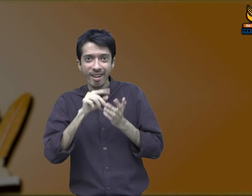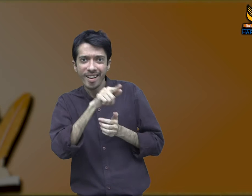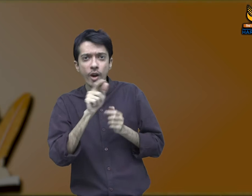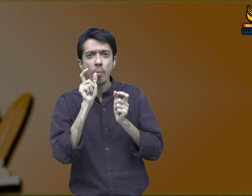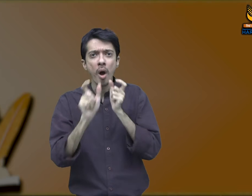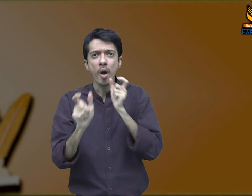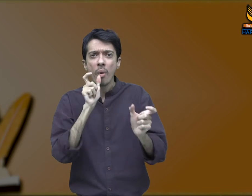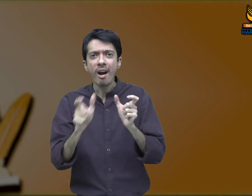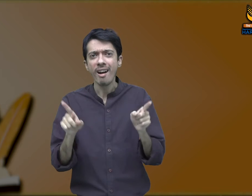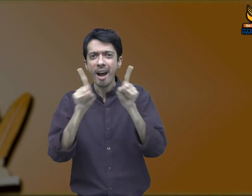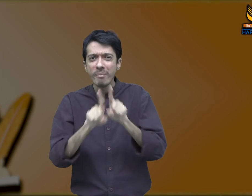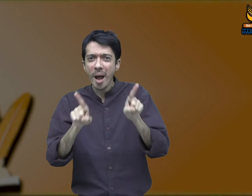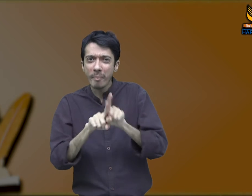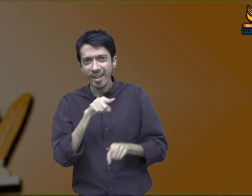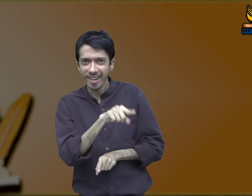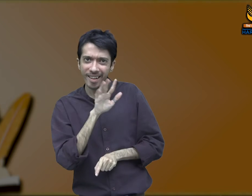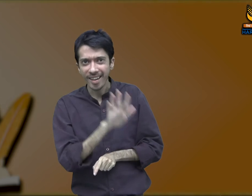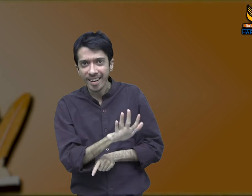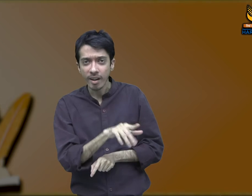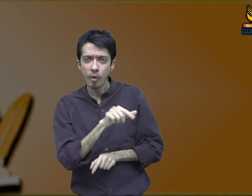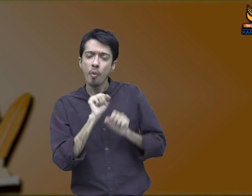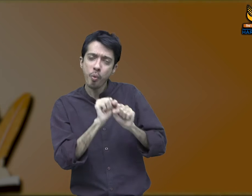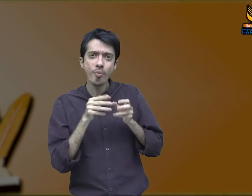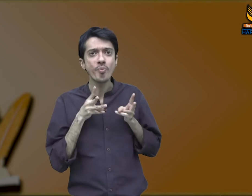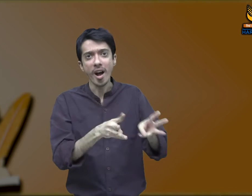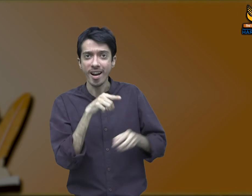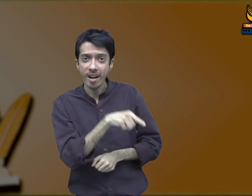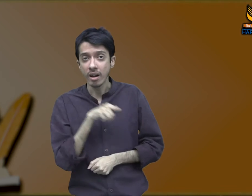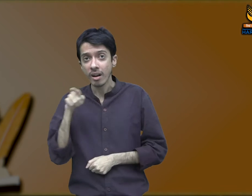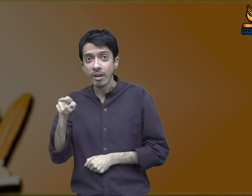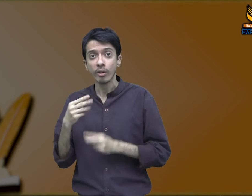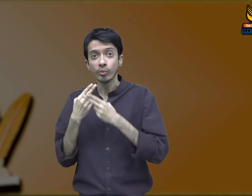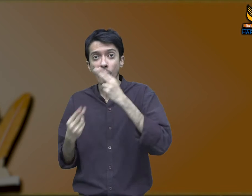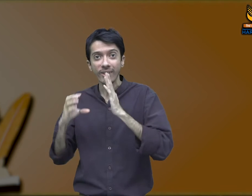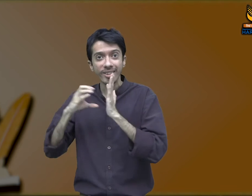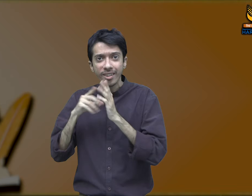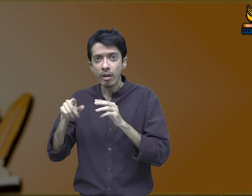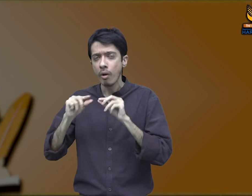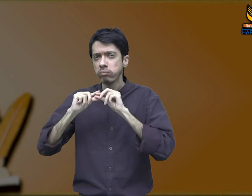because poetry has different style and has rhythm. Prose is a form of written language